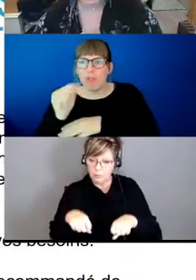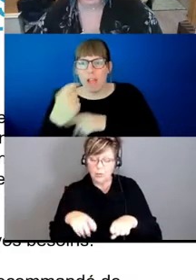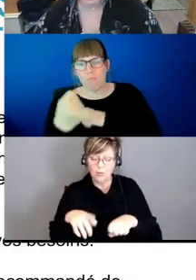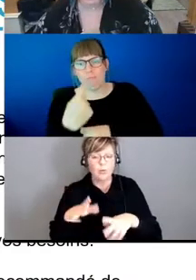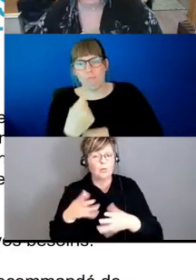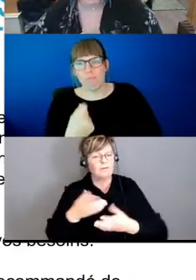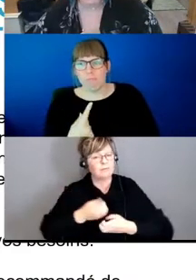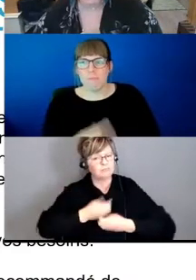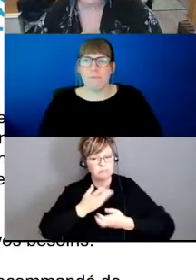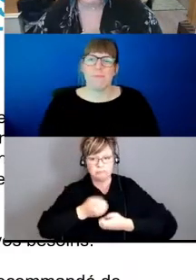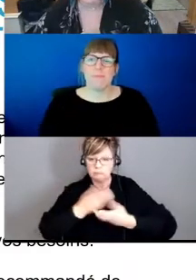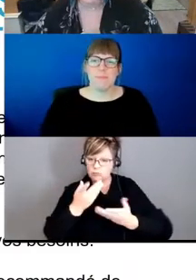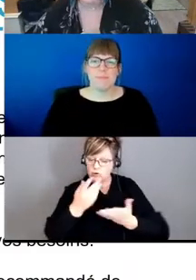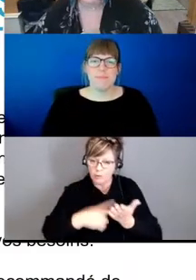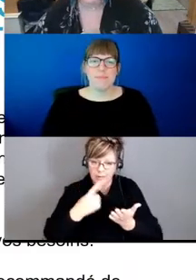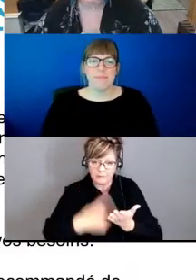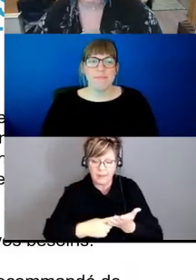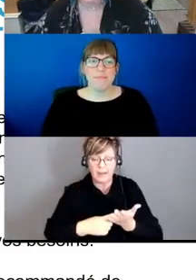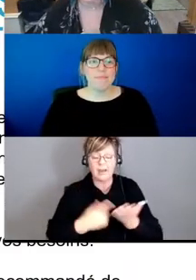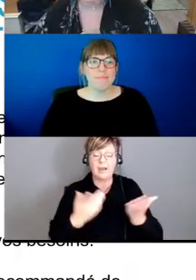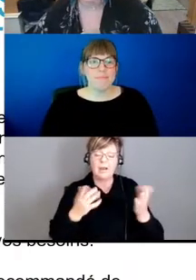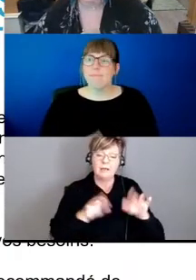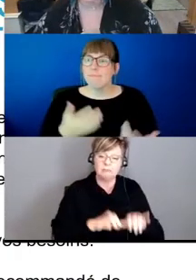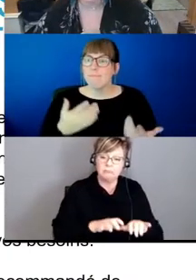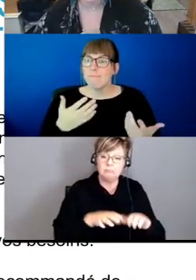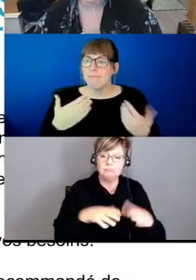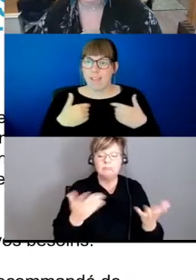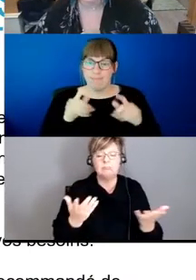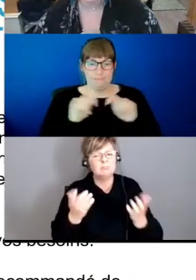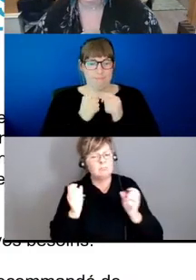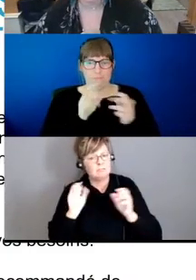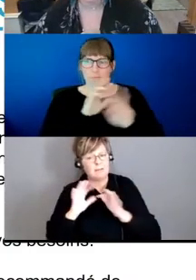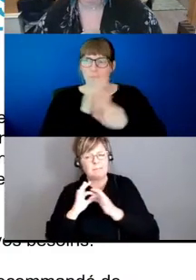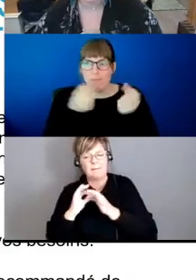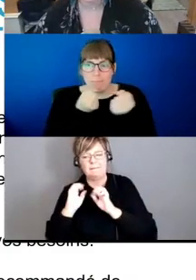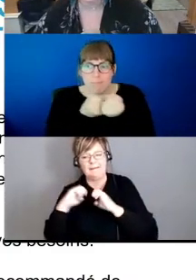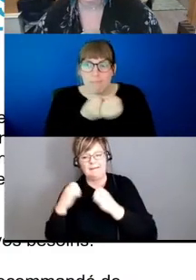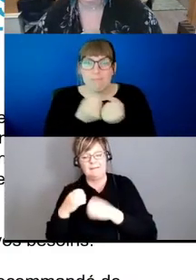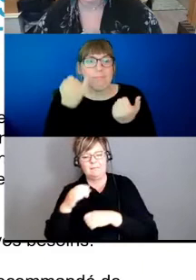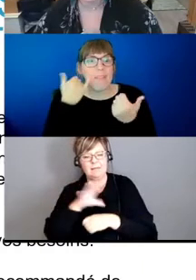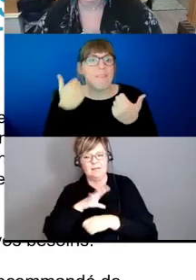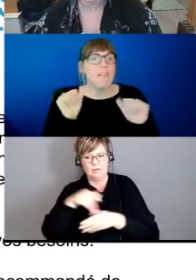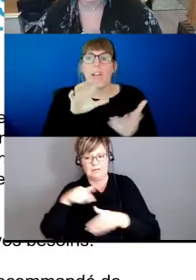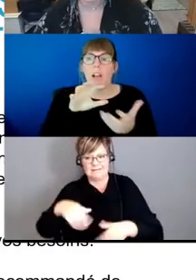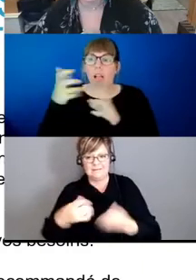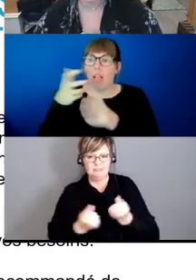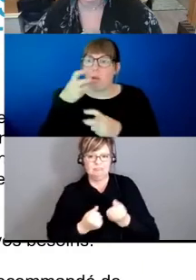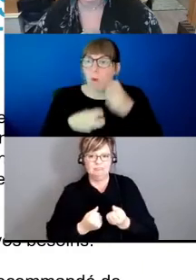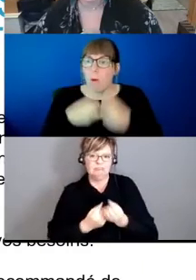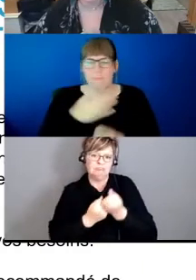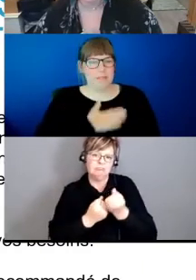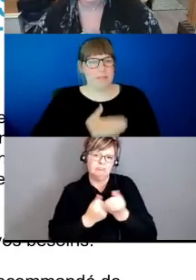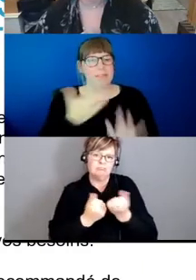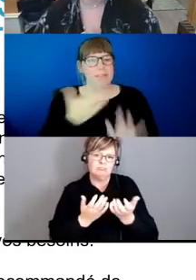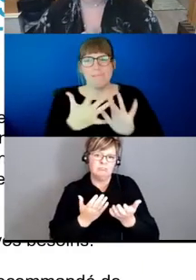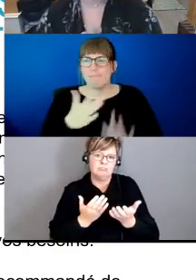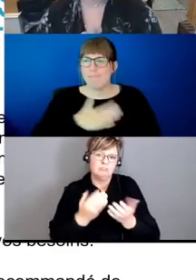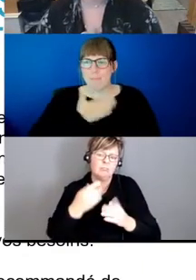ANY TECHNICAL DIFFICULTIES YOU MAY BE EXPERIENCING. SO I WANTED TO SAY AS A WOMAN WITH DENE ANCESTRY